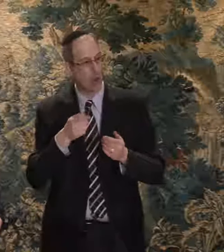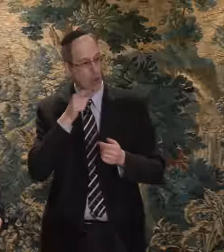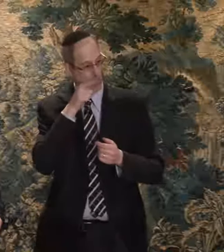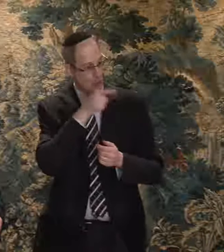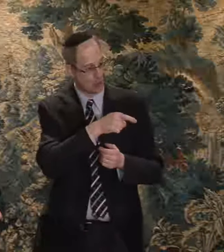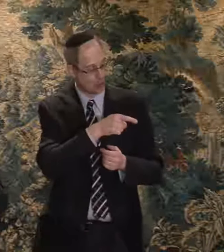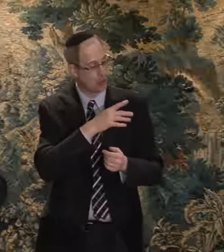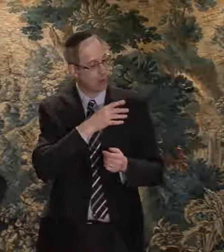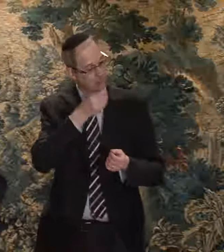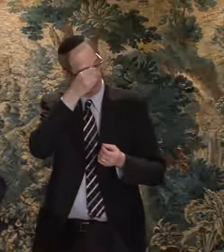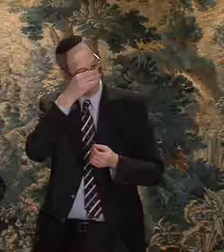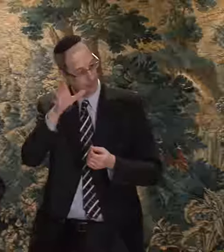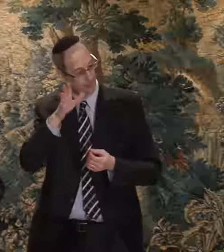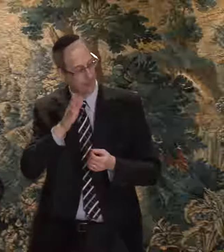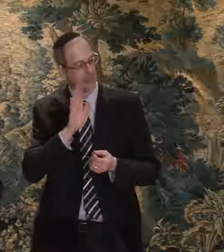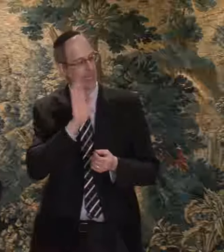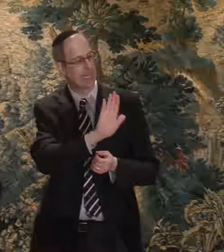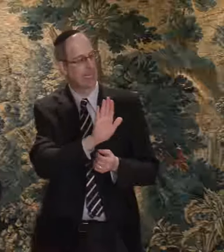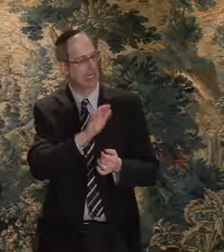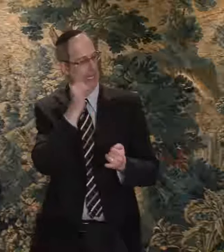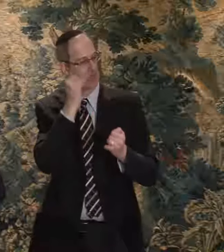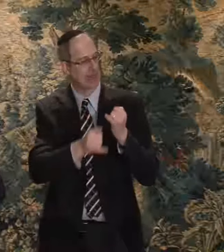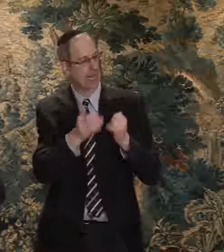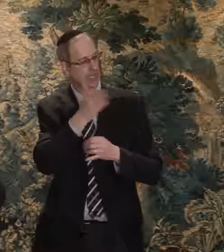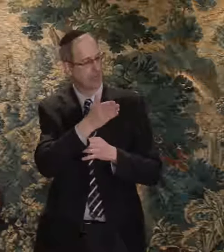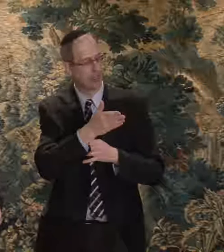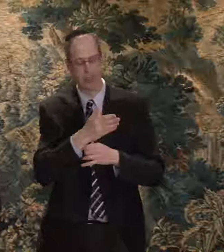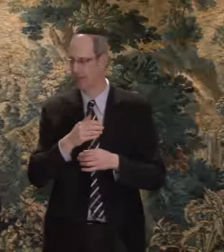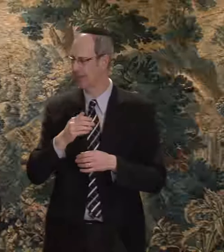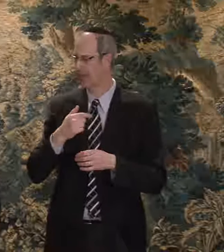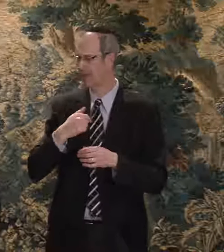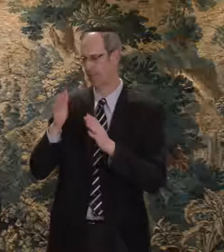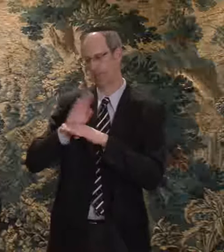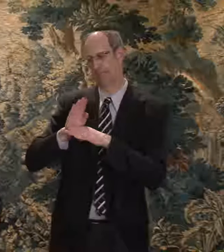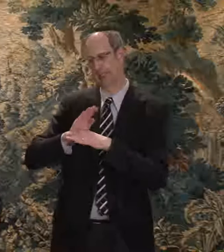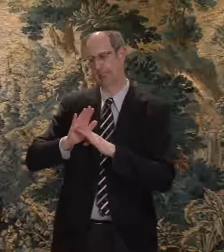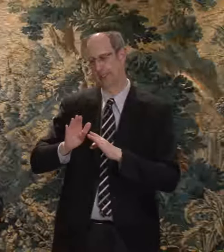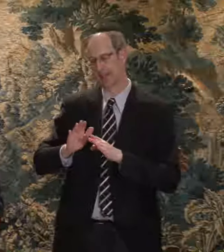said me shimshi why don't you give it he said no I have plenty to say so here's